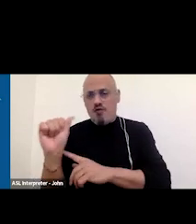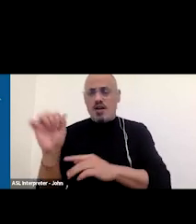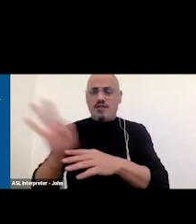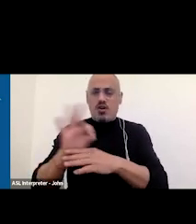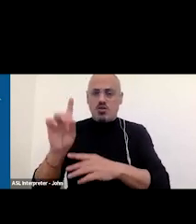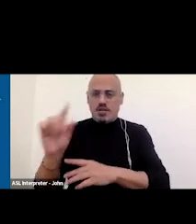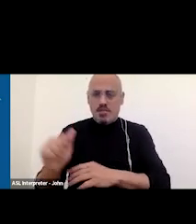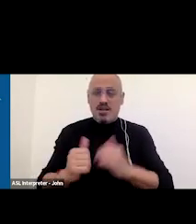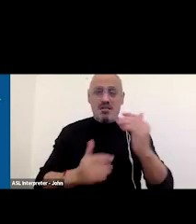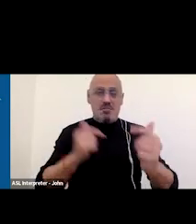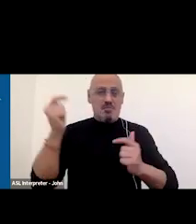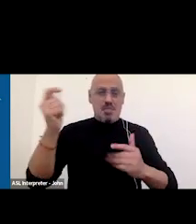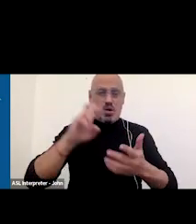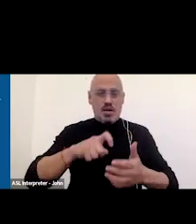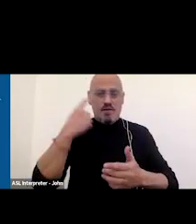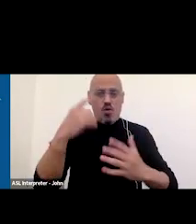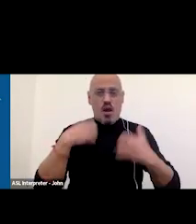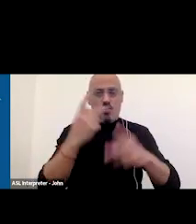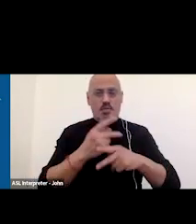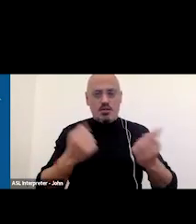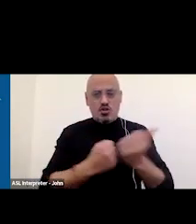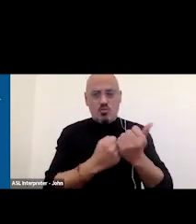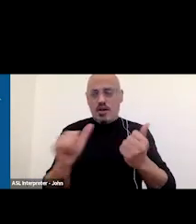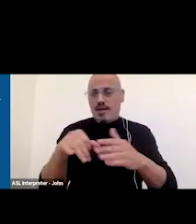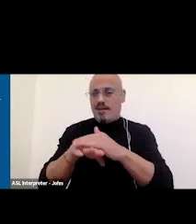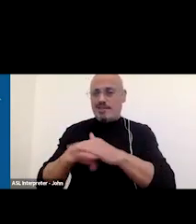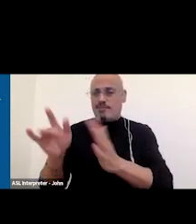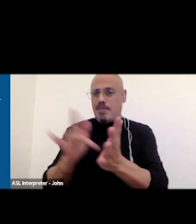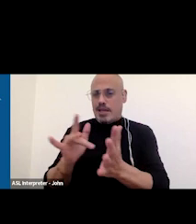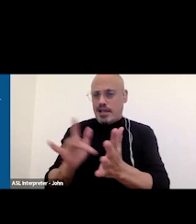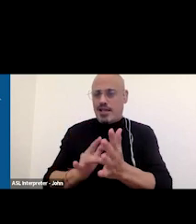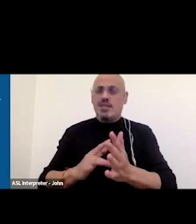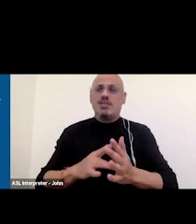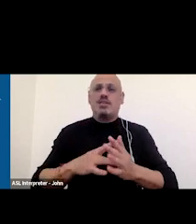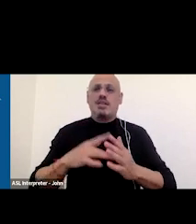Greater need for healthcare supports, such as access to medications, durable medical equipment,